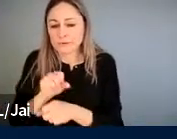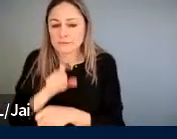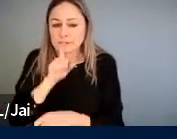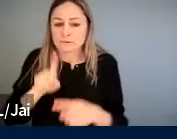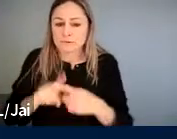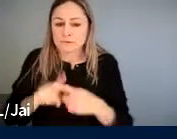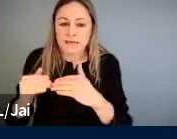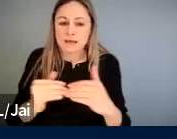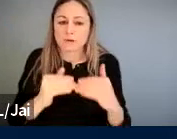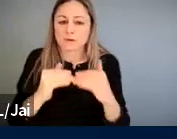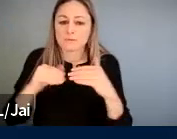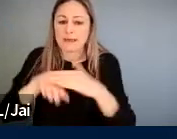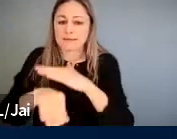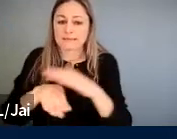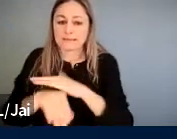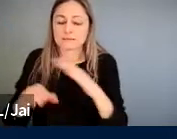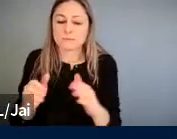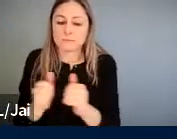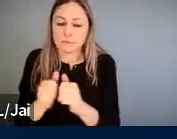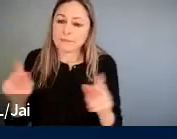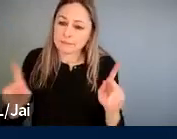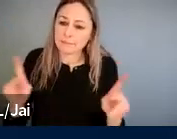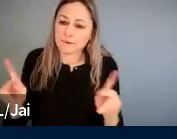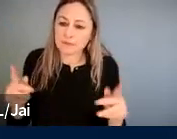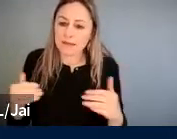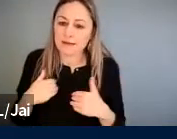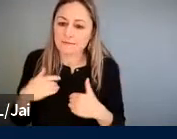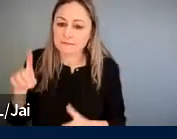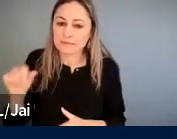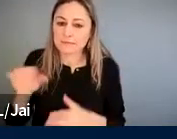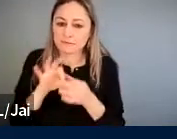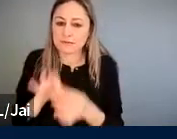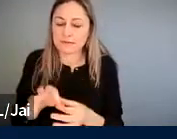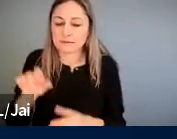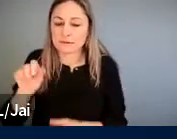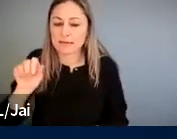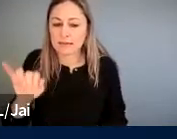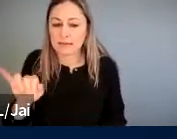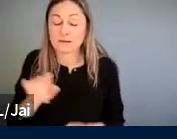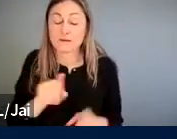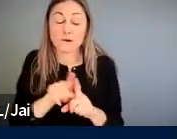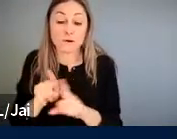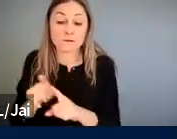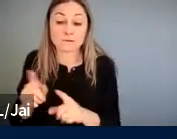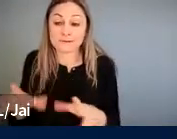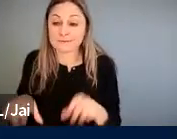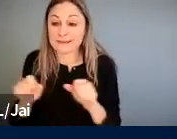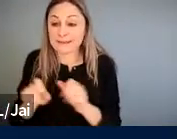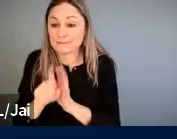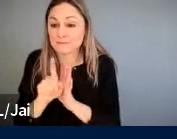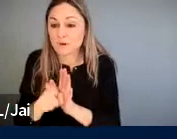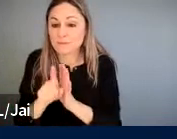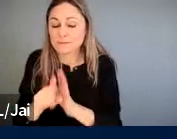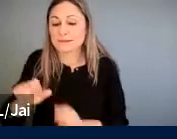to people with disabilities around AI. I also want to take a moment to acknowledge Alison Levy,